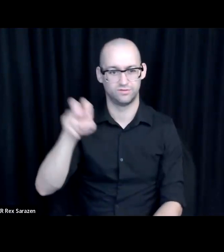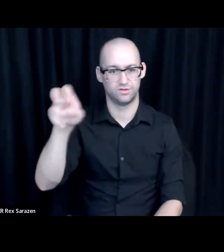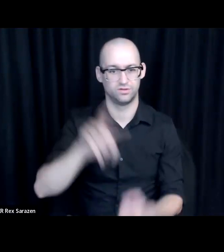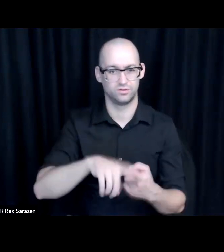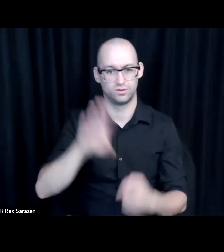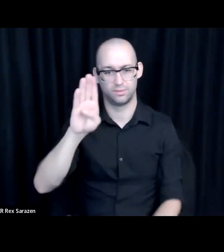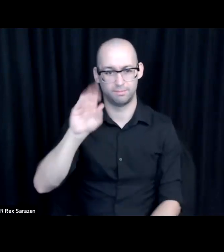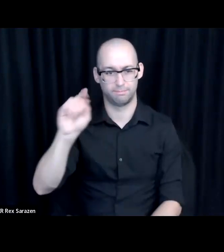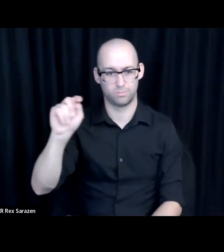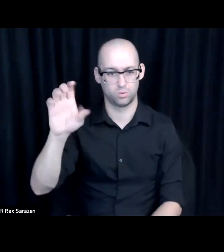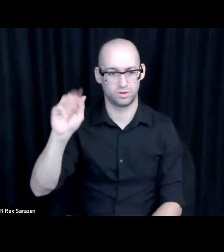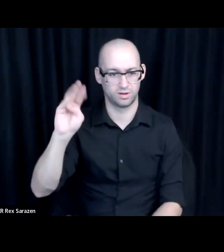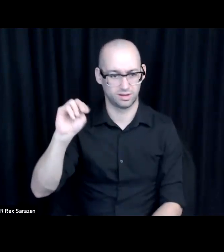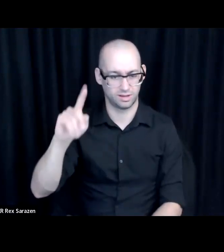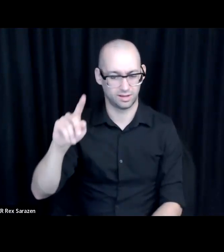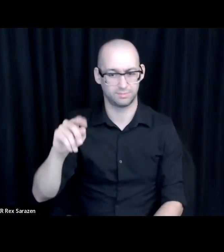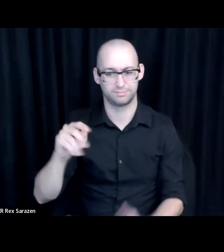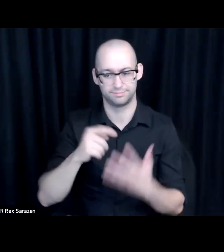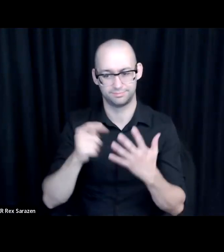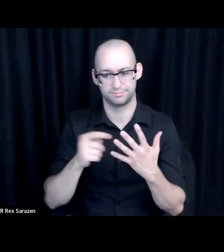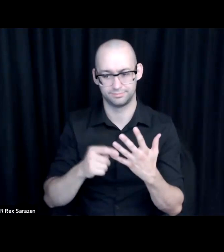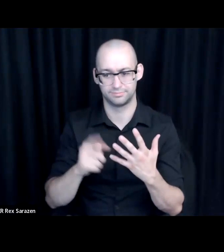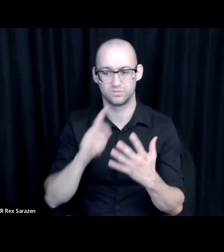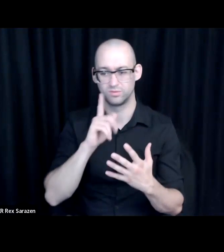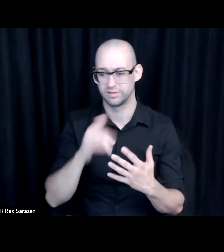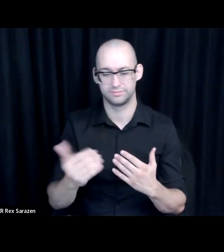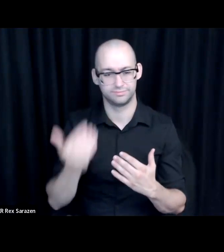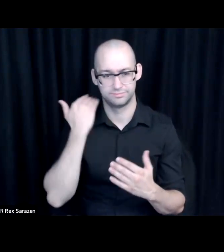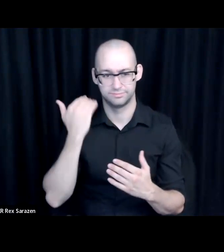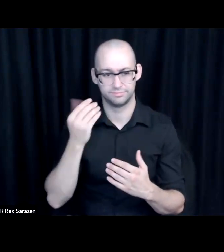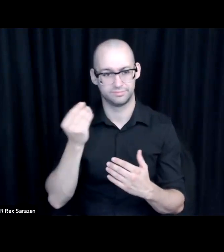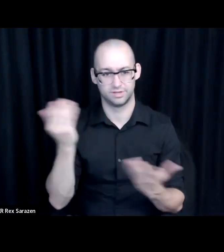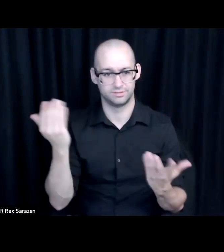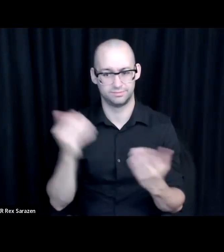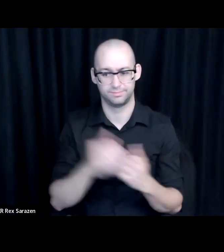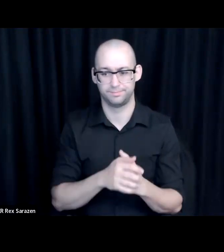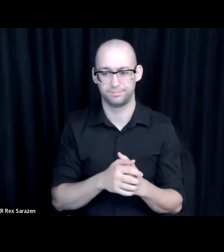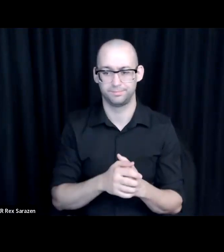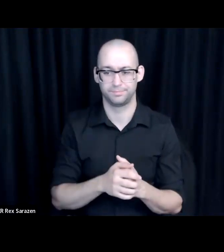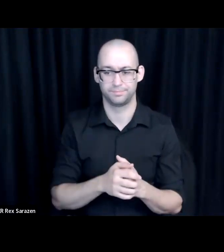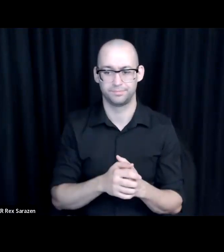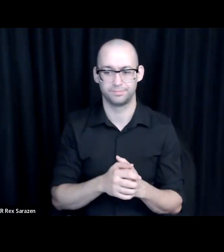on and so forth. They are absolutely strapped for cash. So and my question in the chat was,